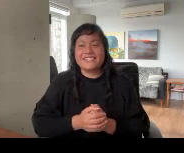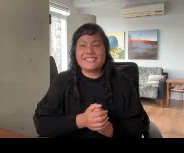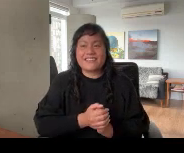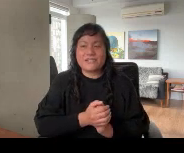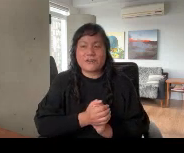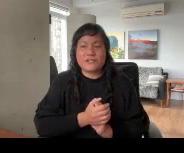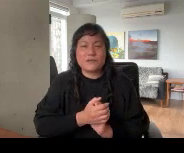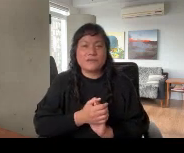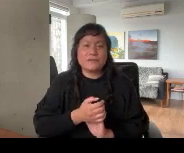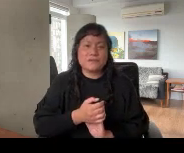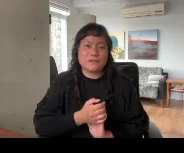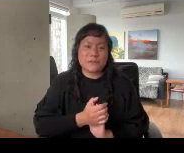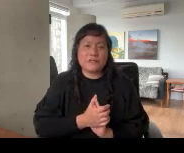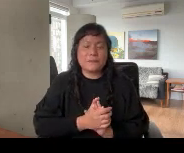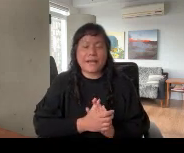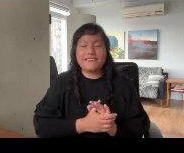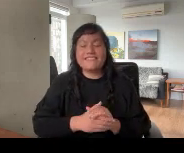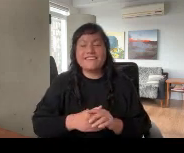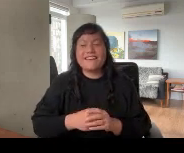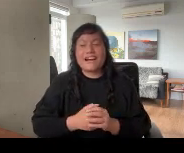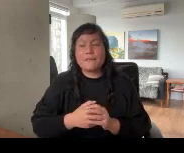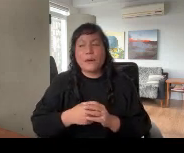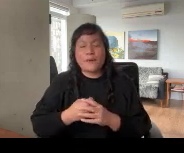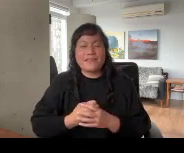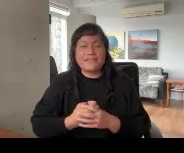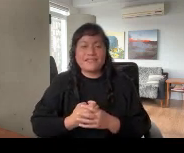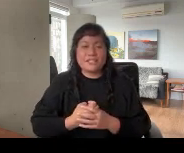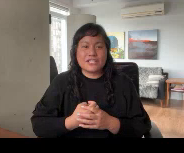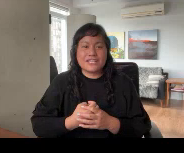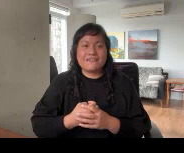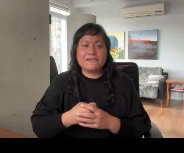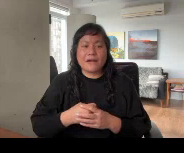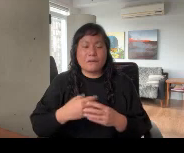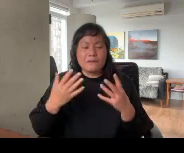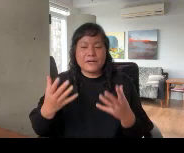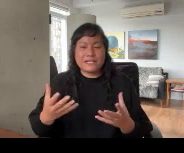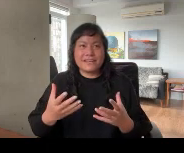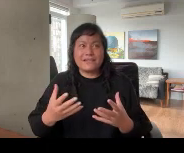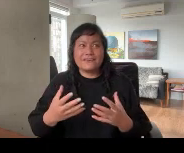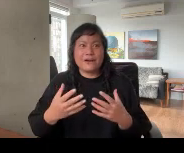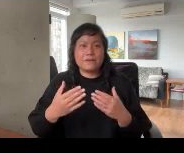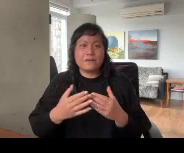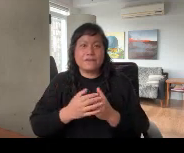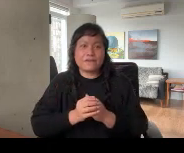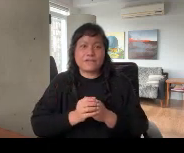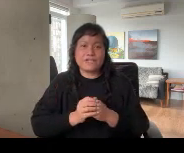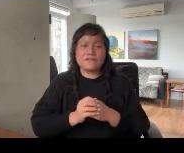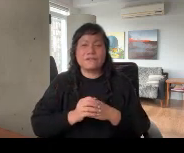it actually is our student usability panel. With this initiative, we've put together a group of 13